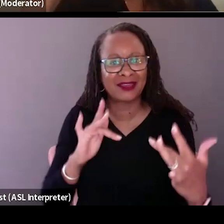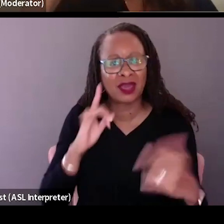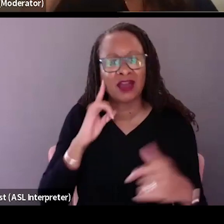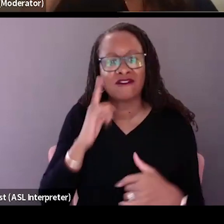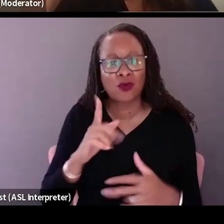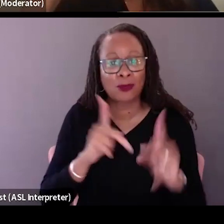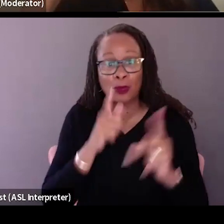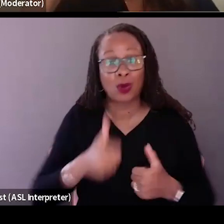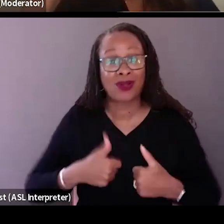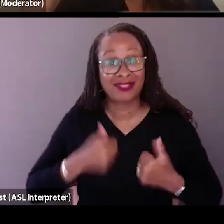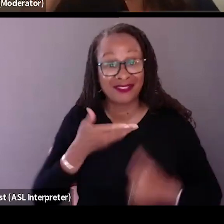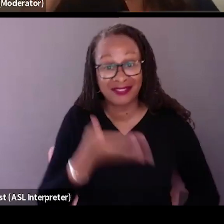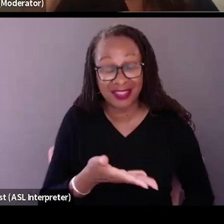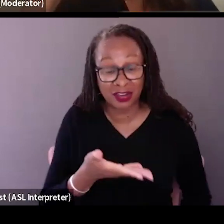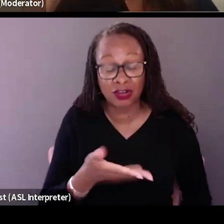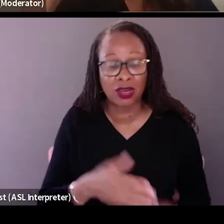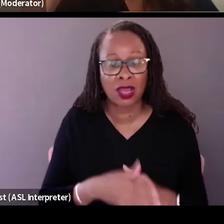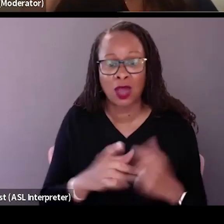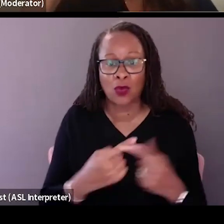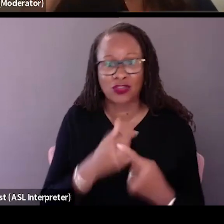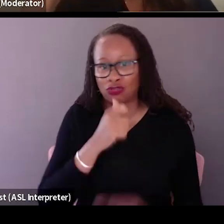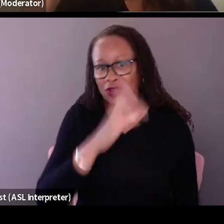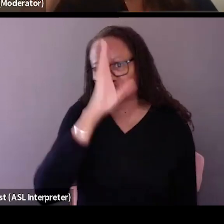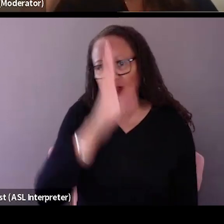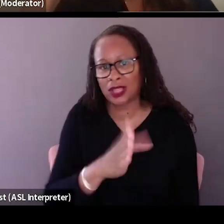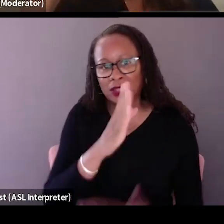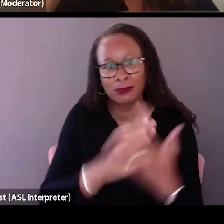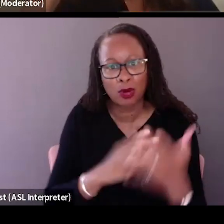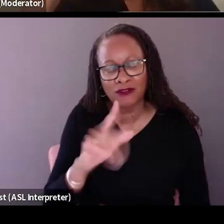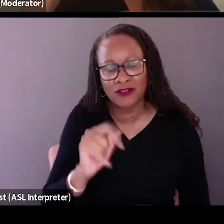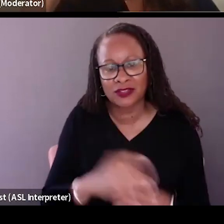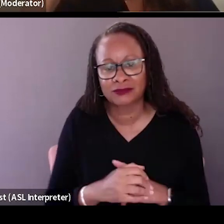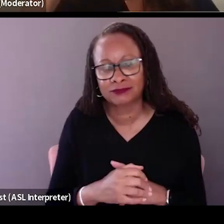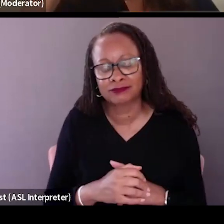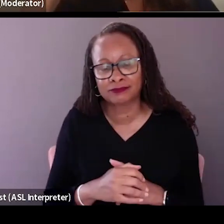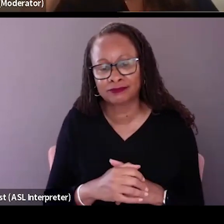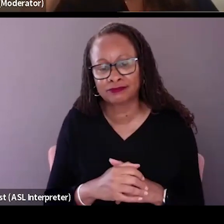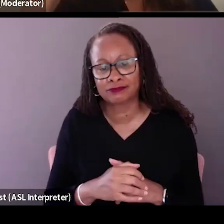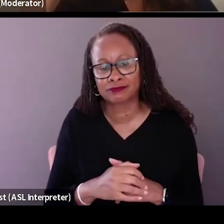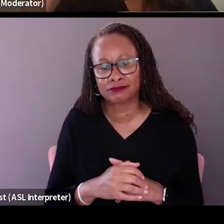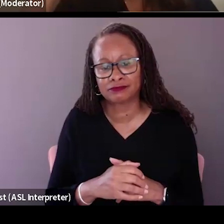that are not directly a part of it and, you know, that was probably my takeaway.